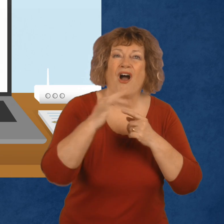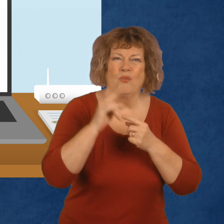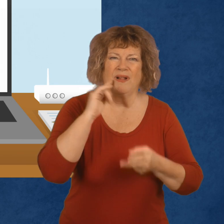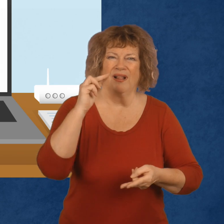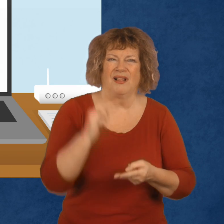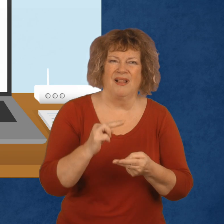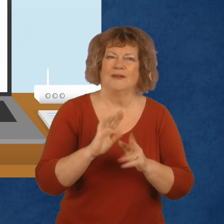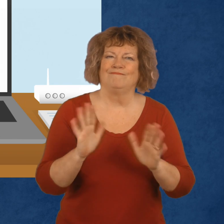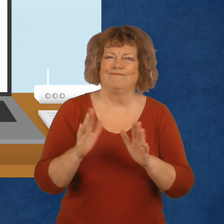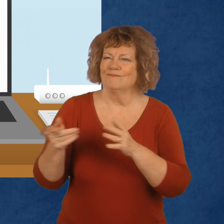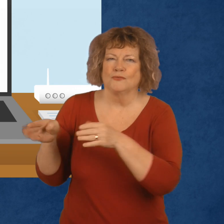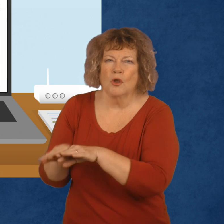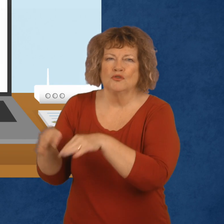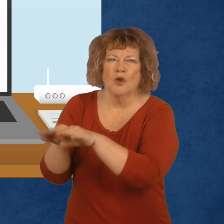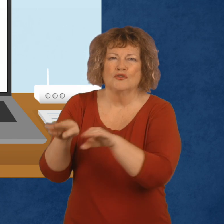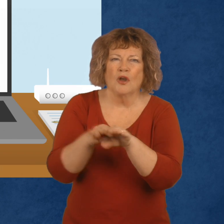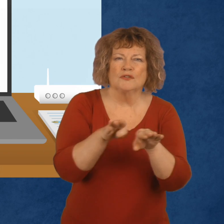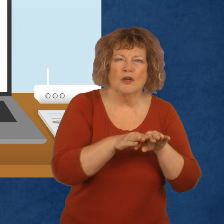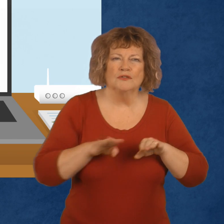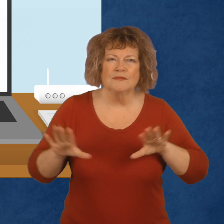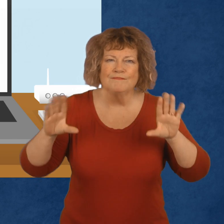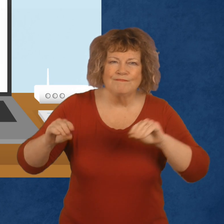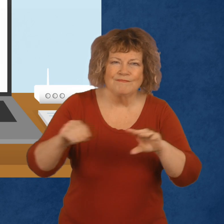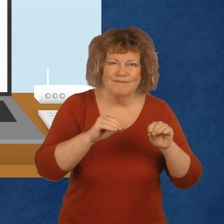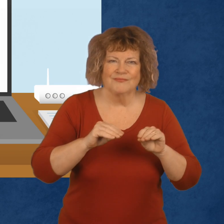Shut down any programmes that you don't need during the hearing.